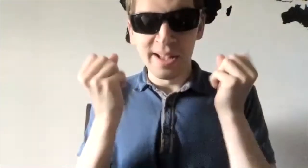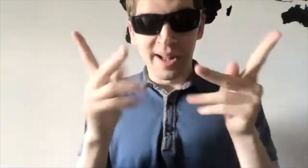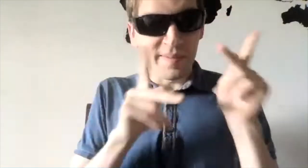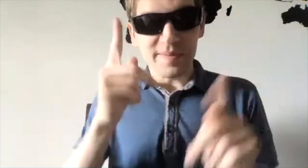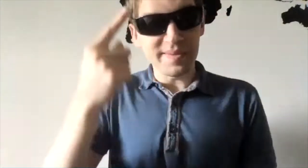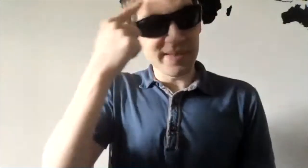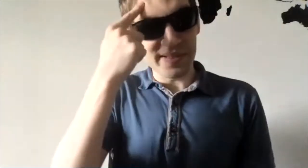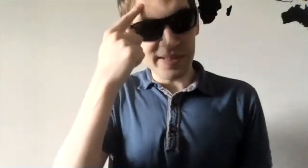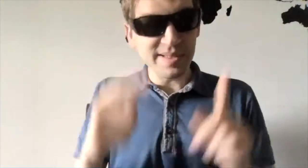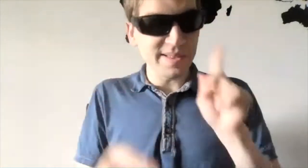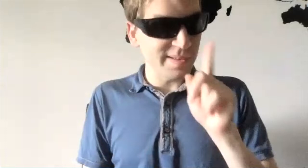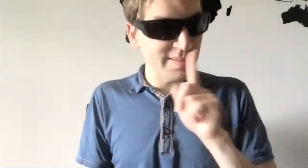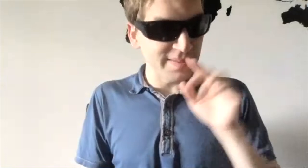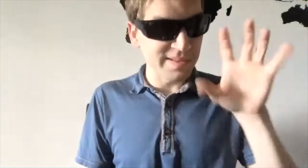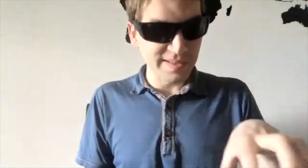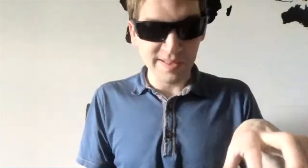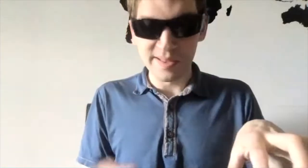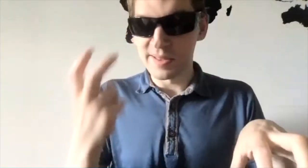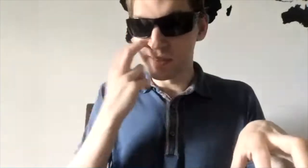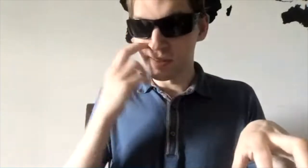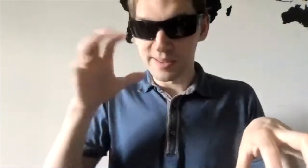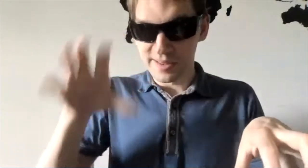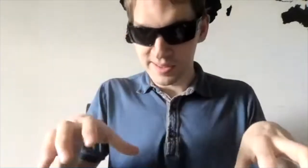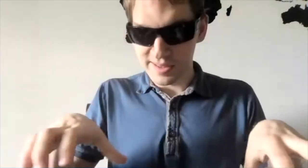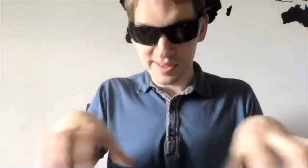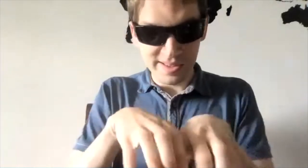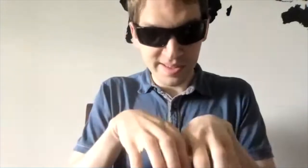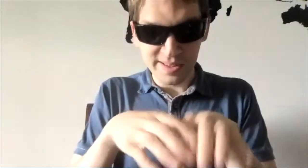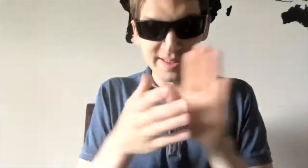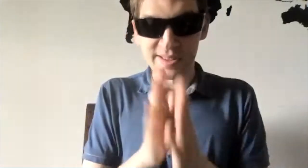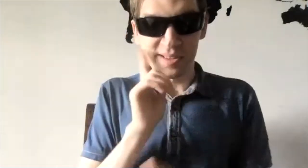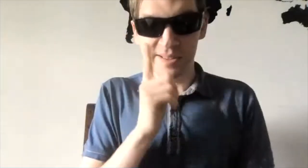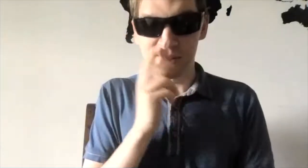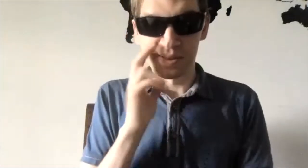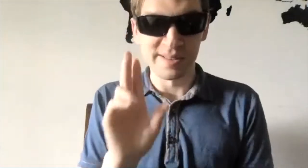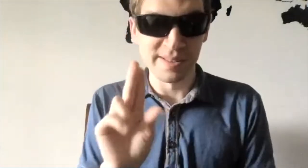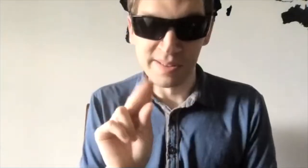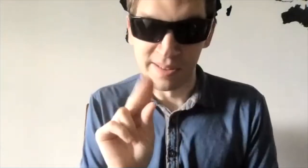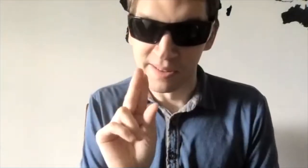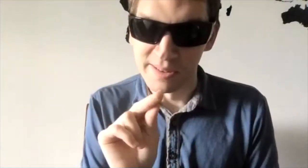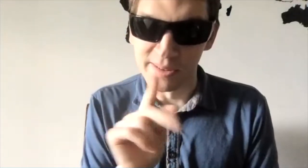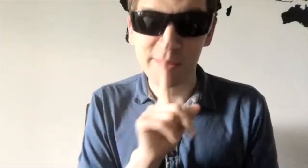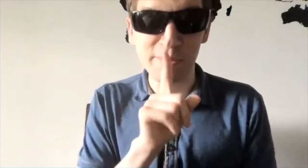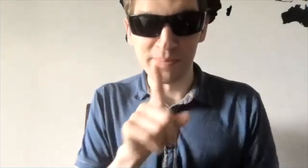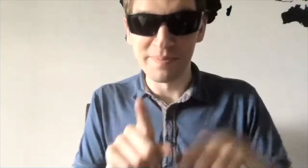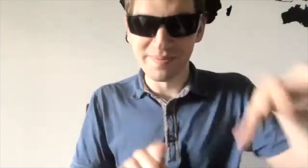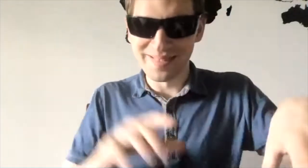It's relatively new but again having these two separate communities there we're not one.